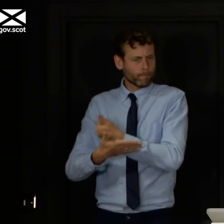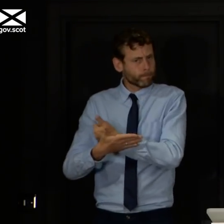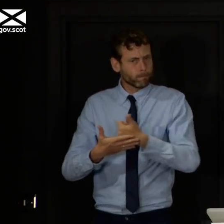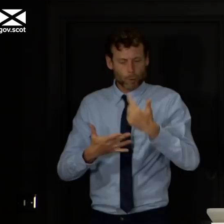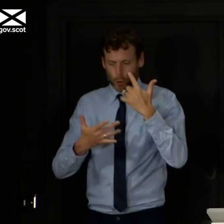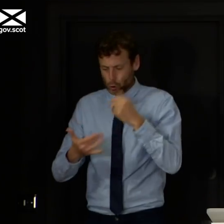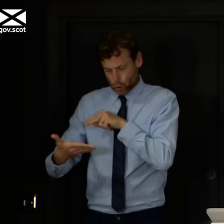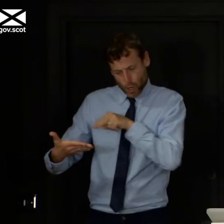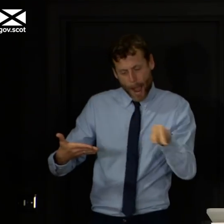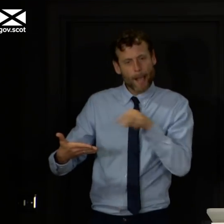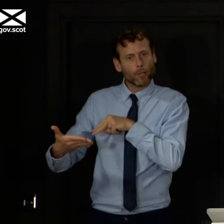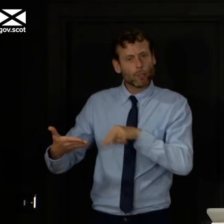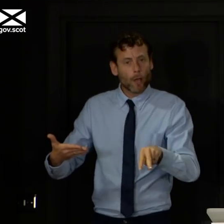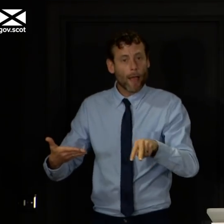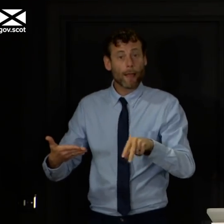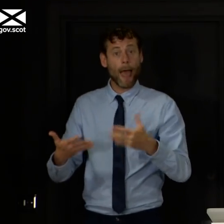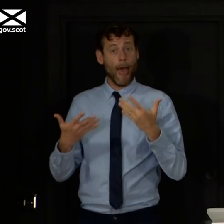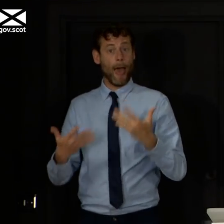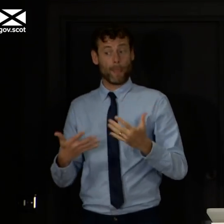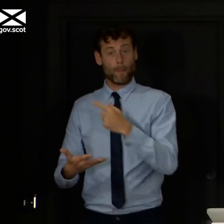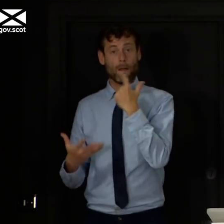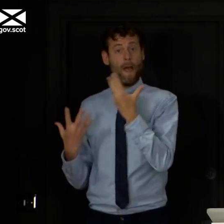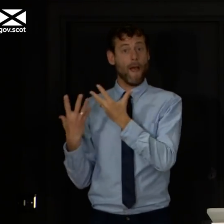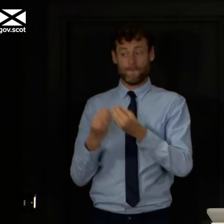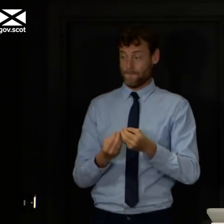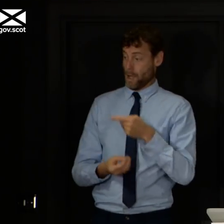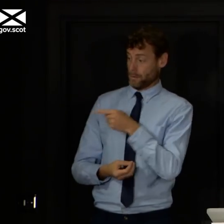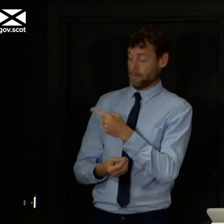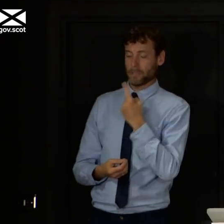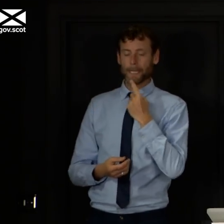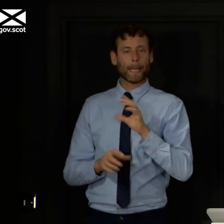the advice I have is that we should not change the two-metre rule. That does not mean I will